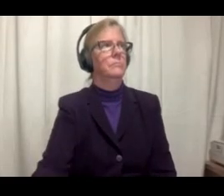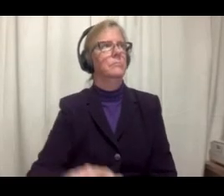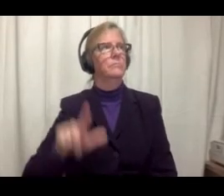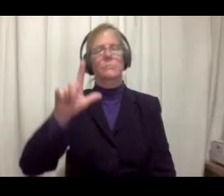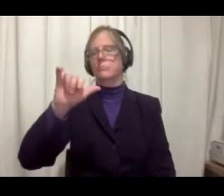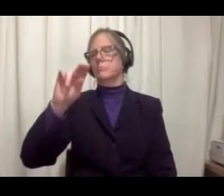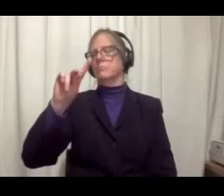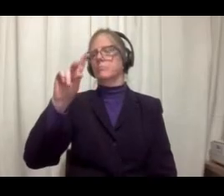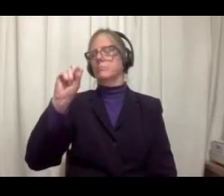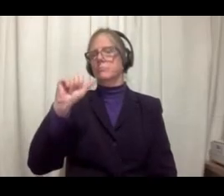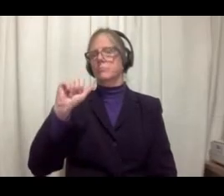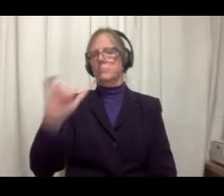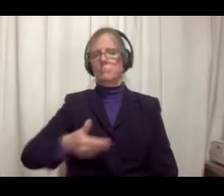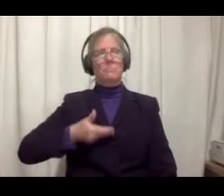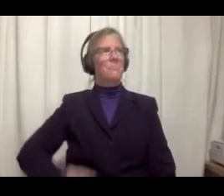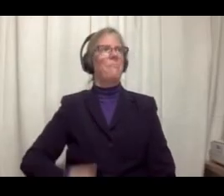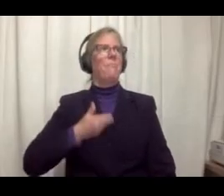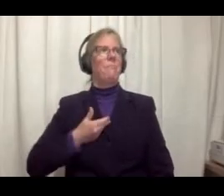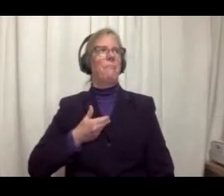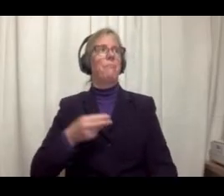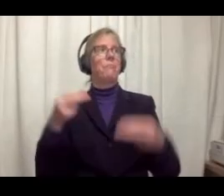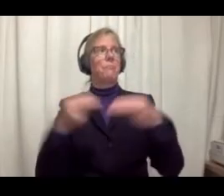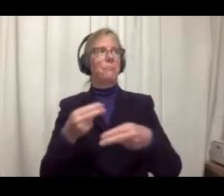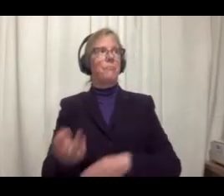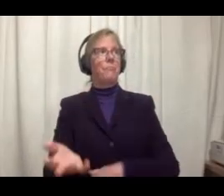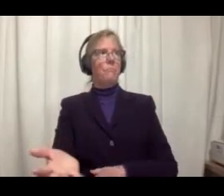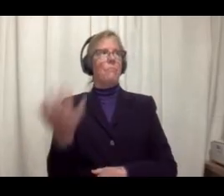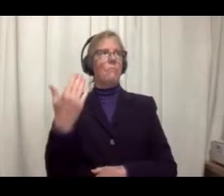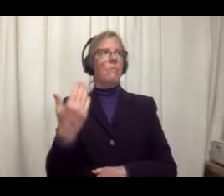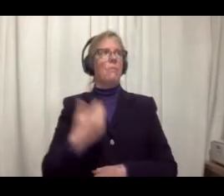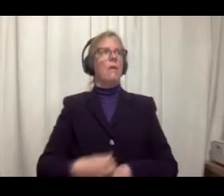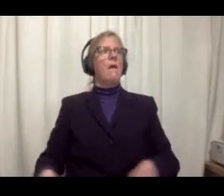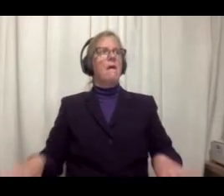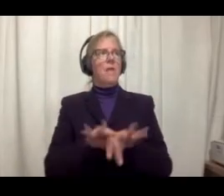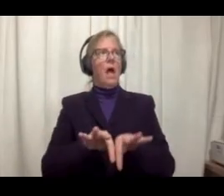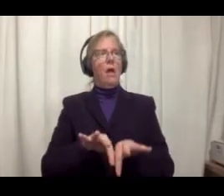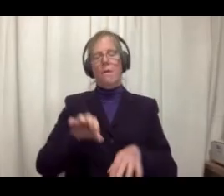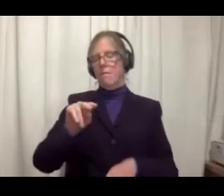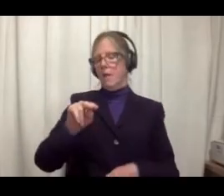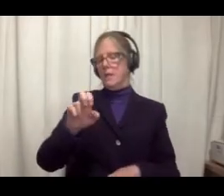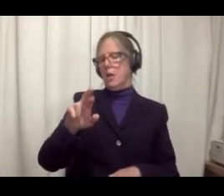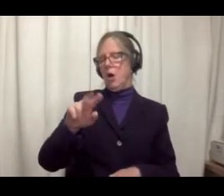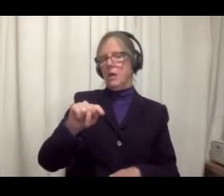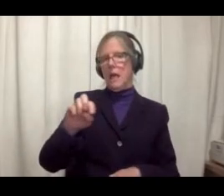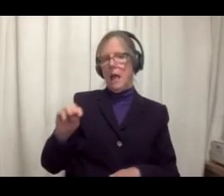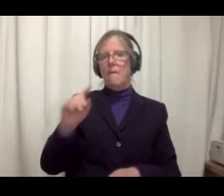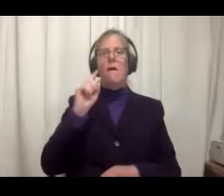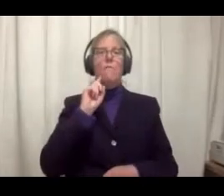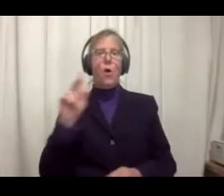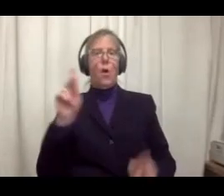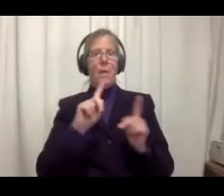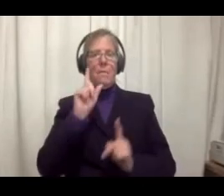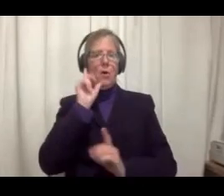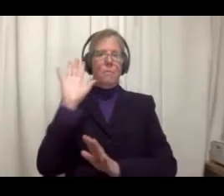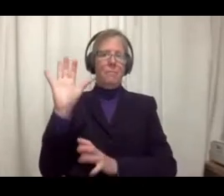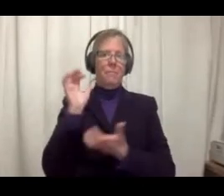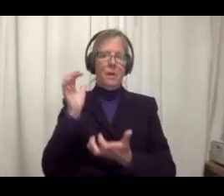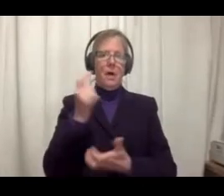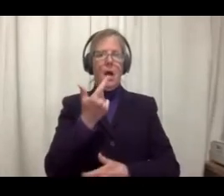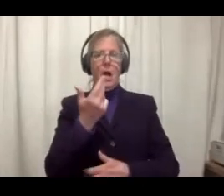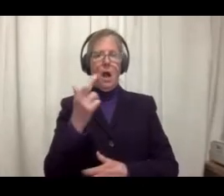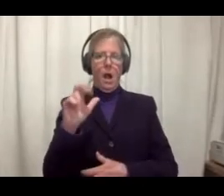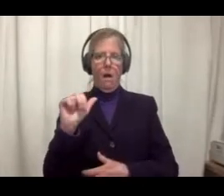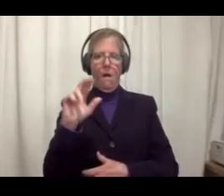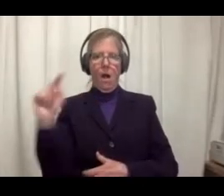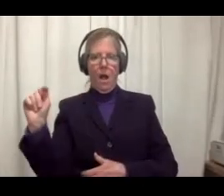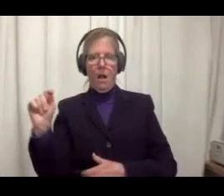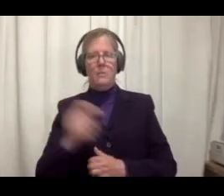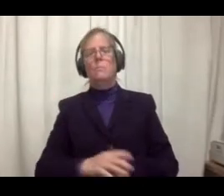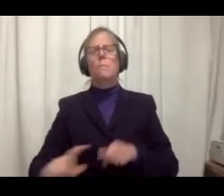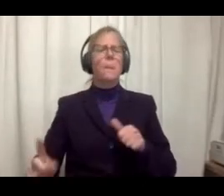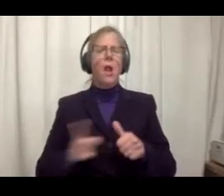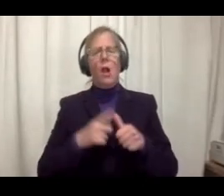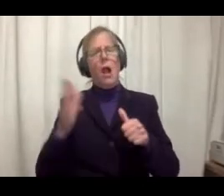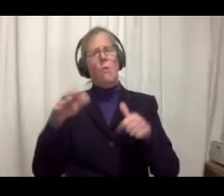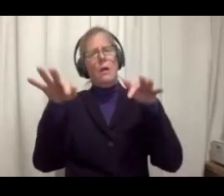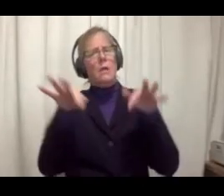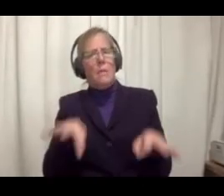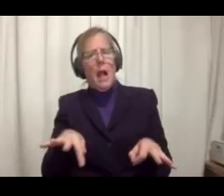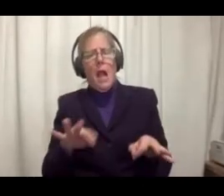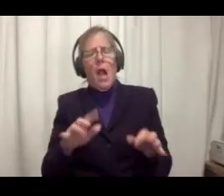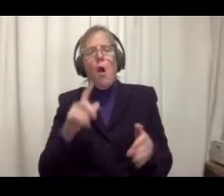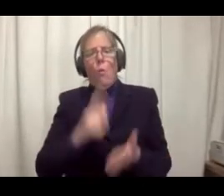Slide 5, The Value of the NCRTM for Grantees. Let’s talk about what the NCRTM can do for you.